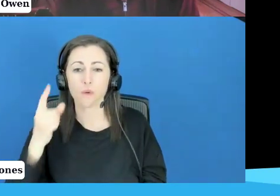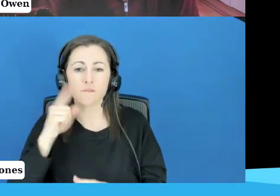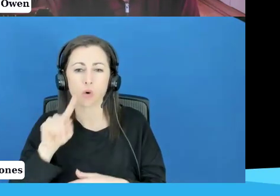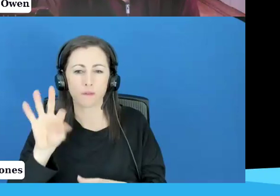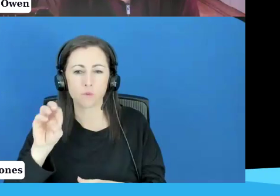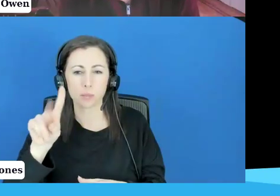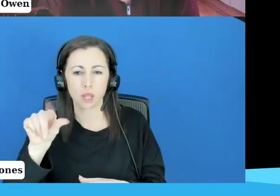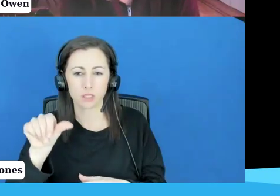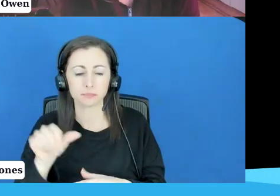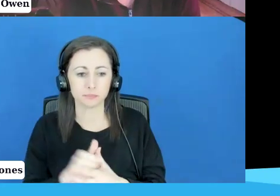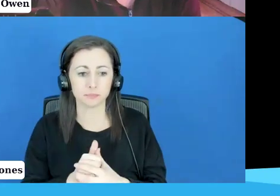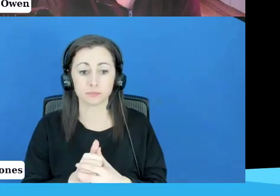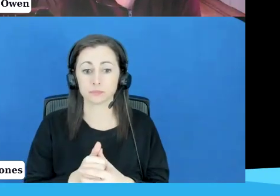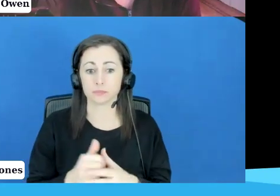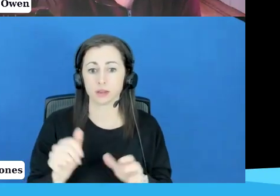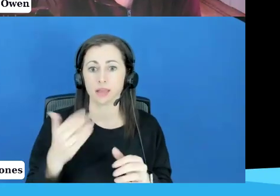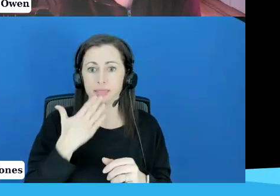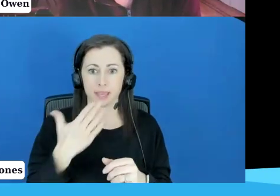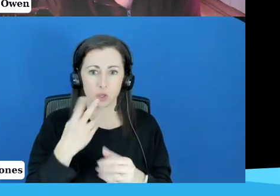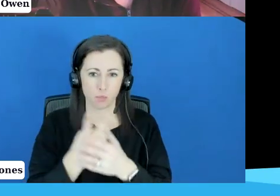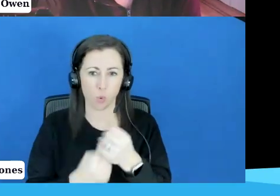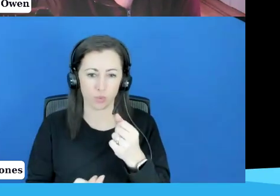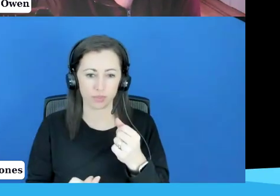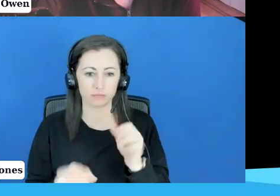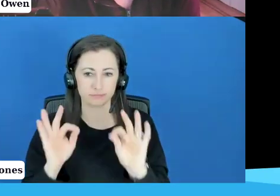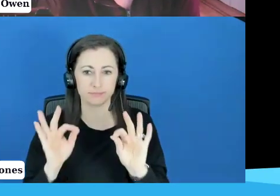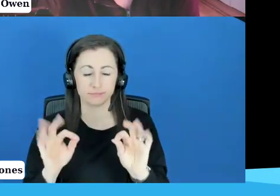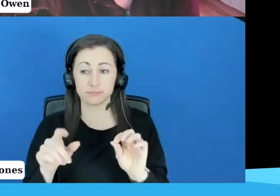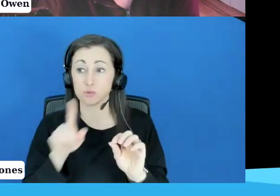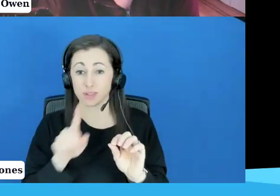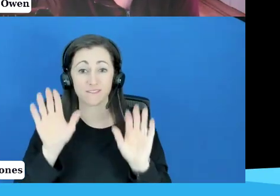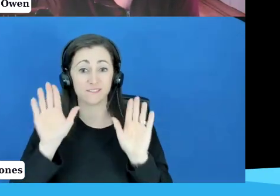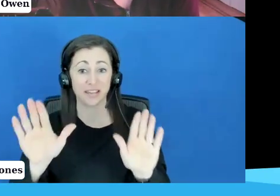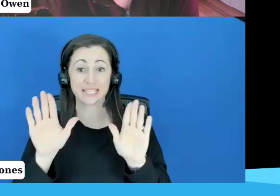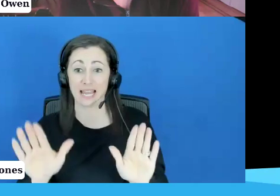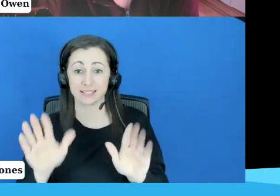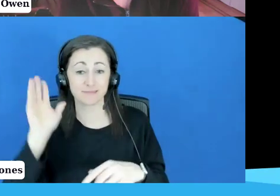Wonderful. Thank you all so much. This has been fantastic. I really, really appreciate it.